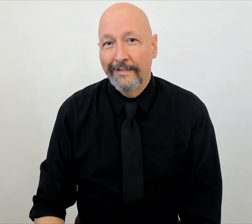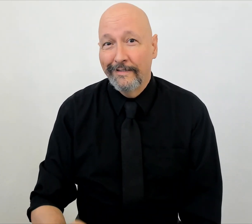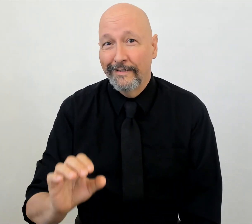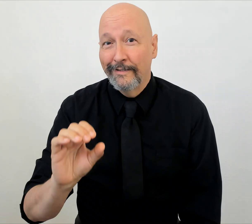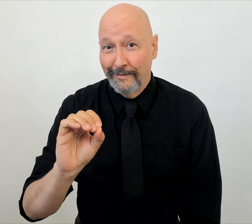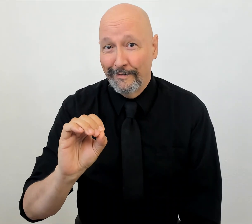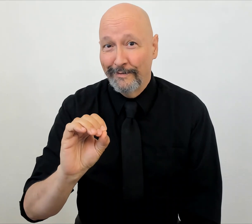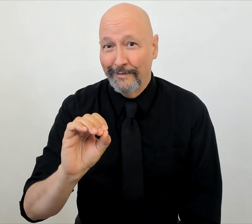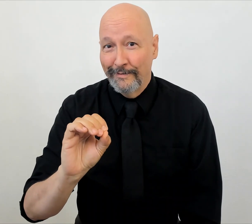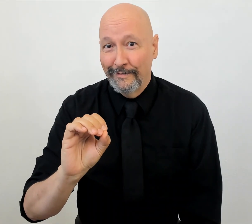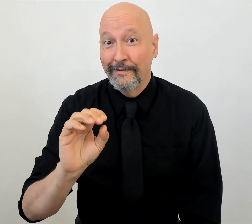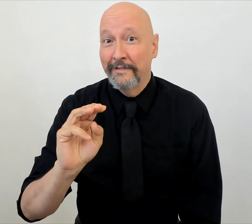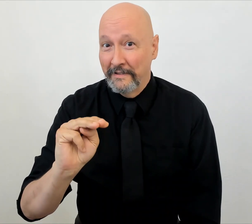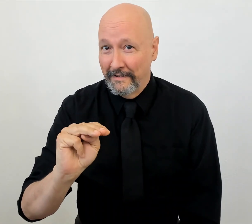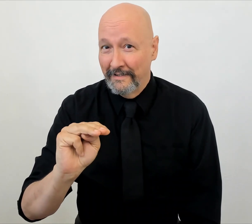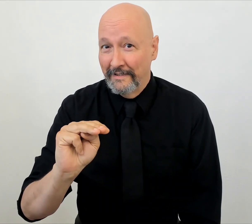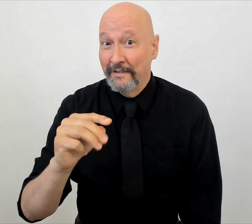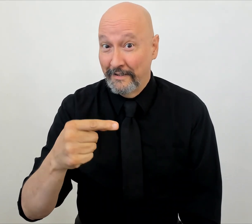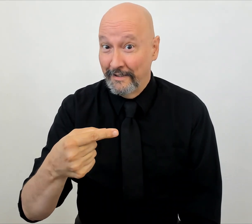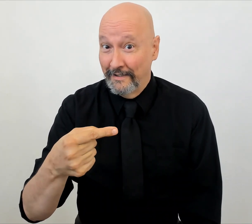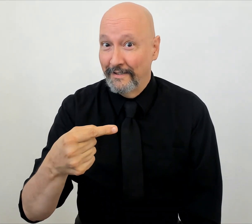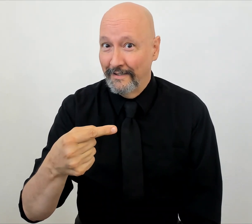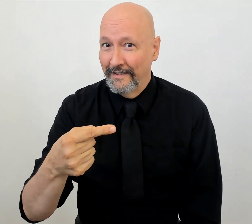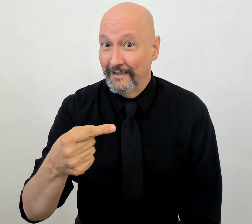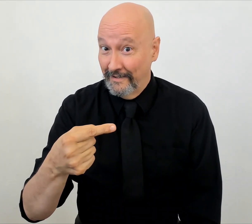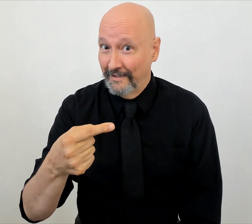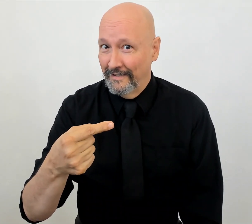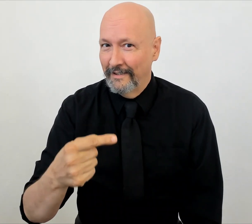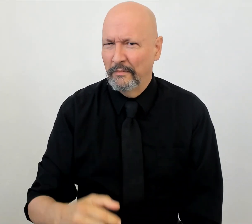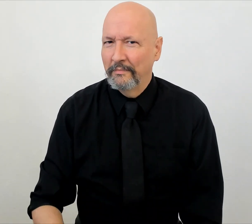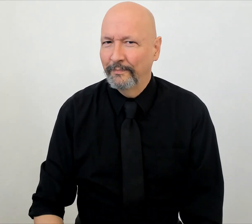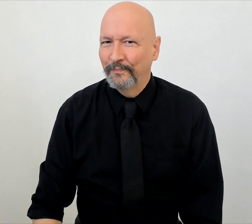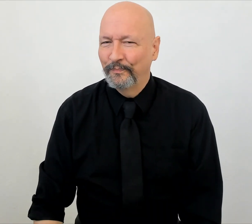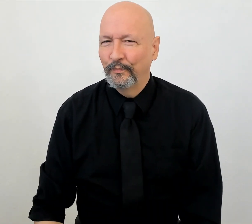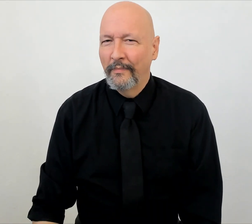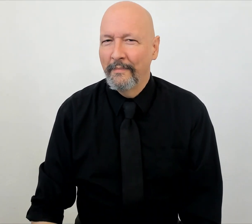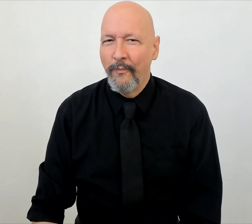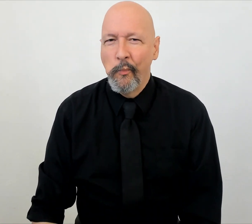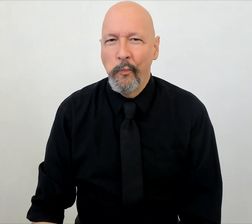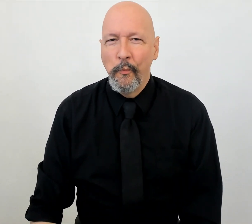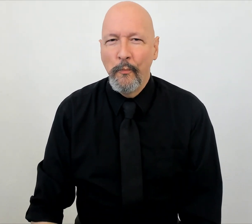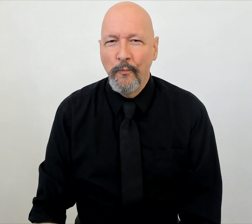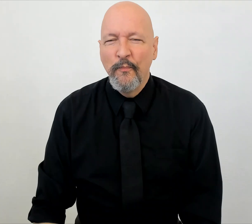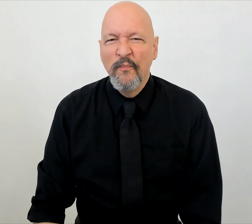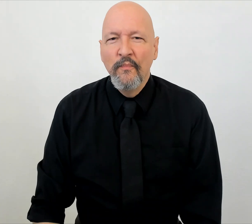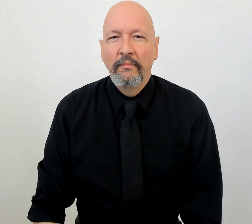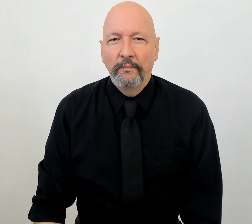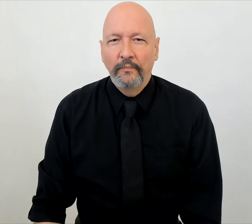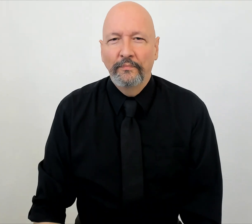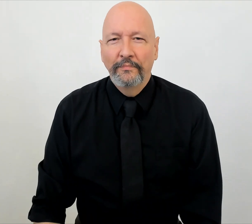0MG!